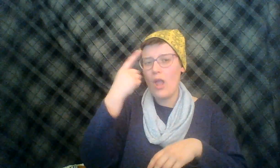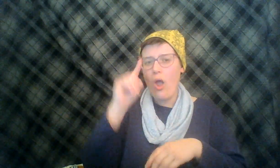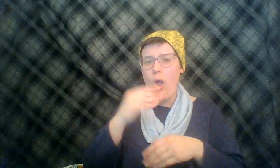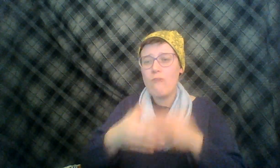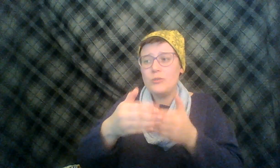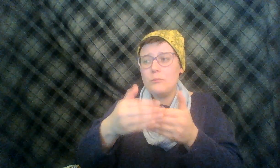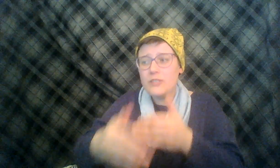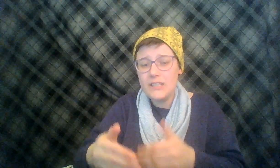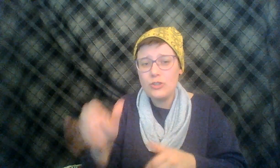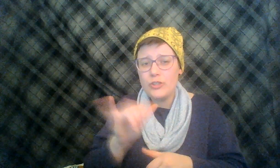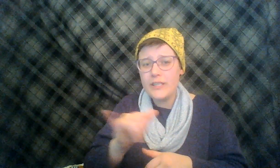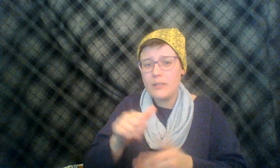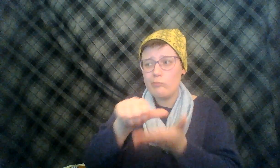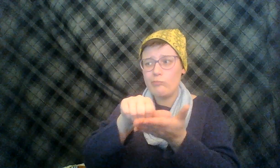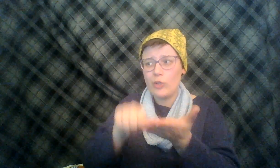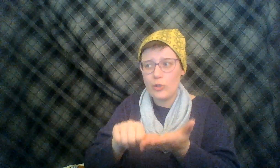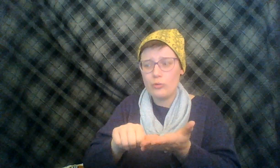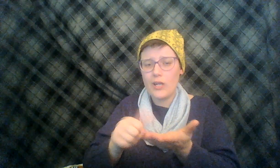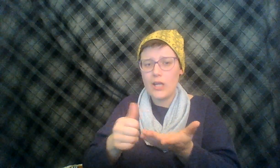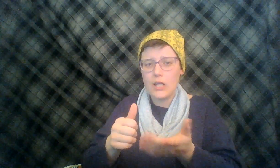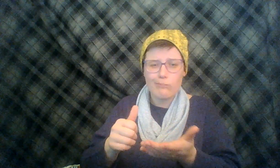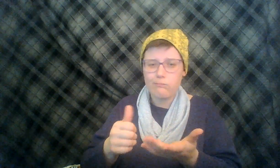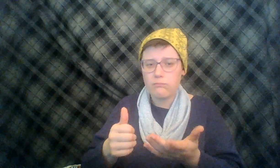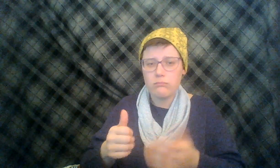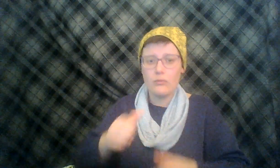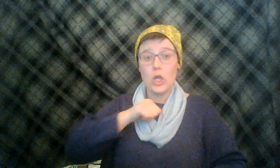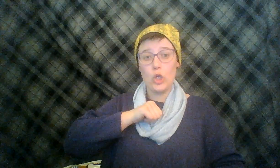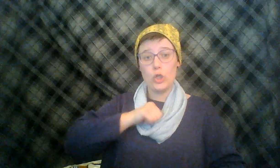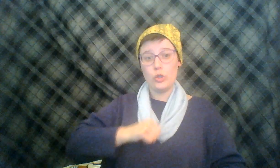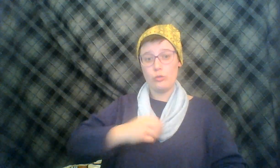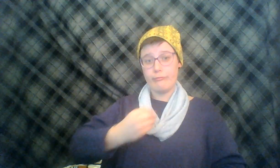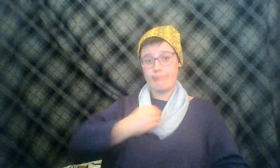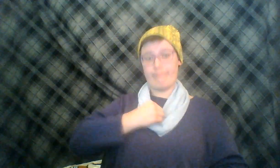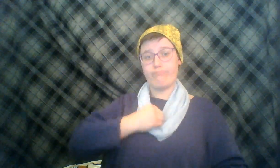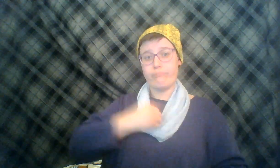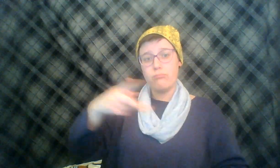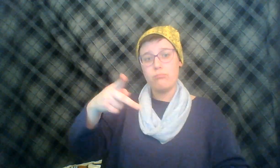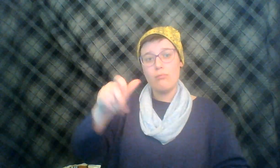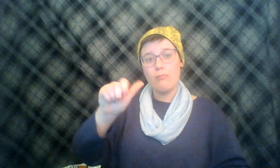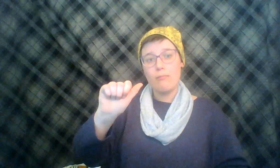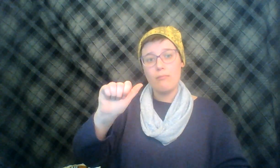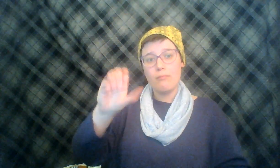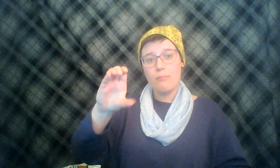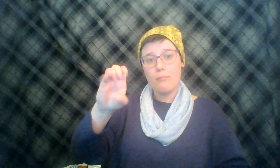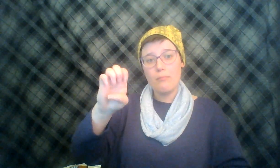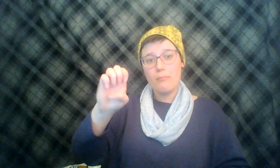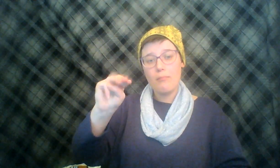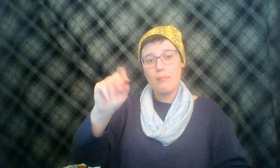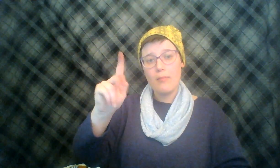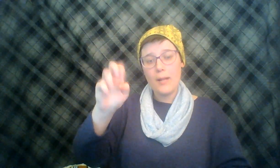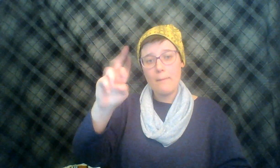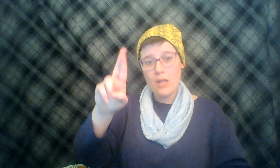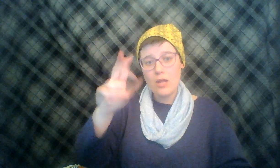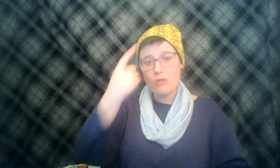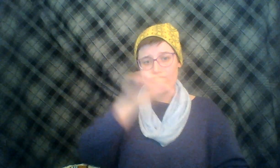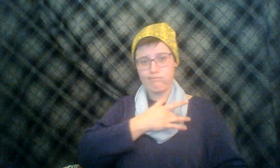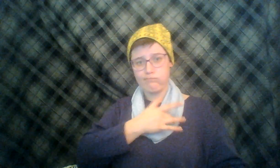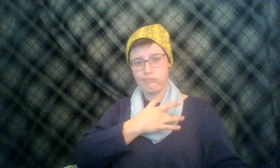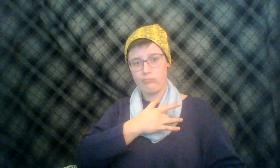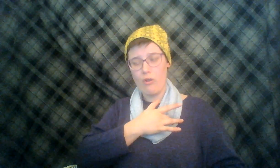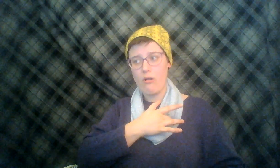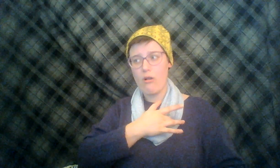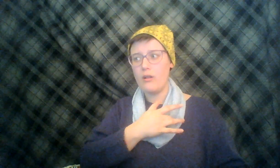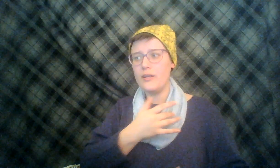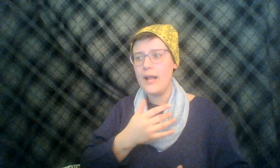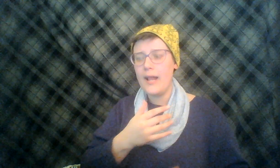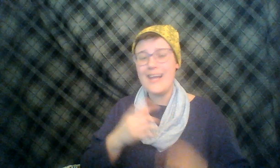For procedures such as implanting a pacemaker,